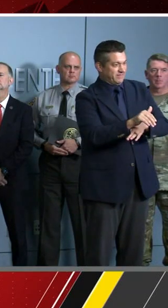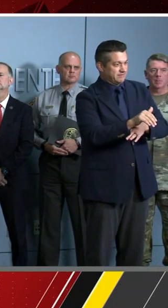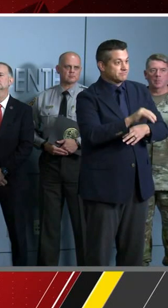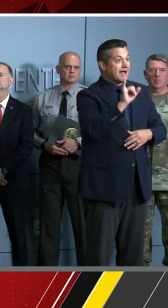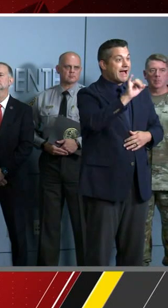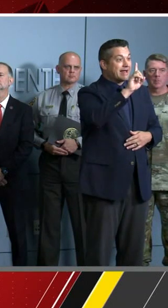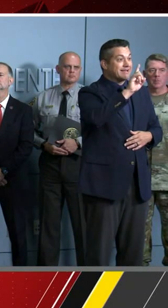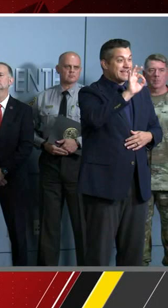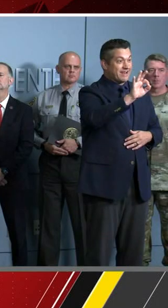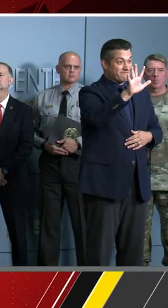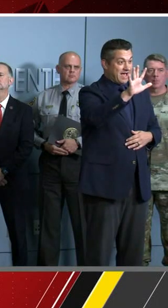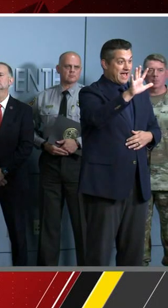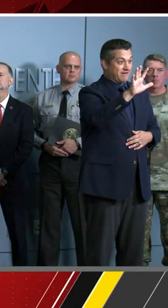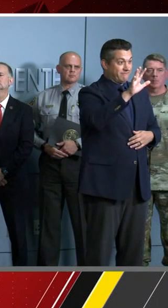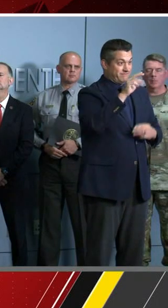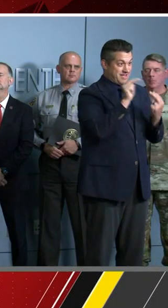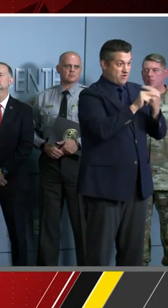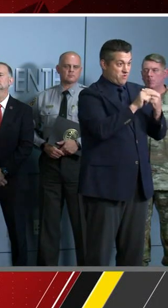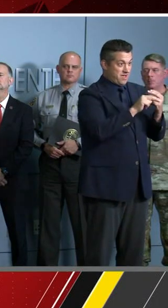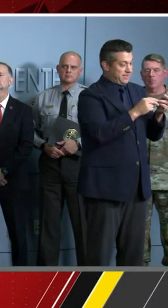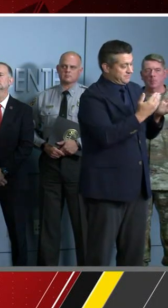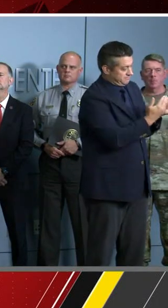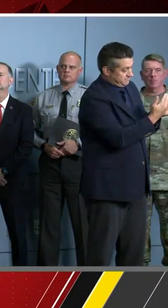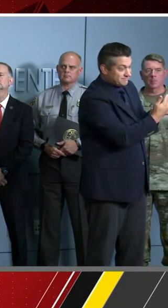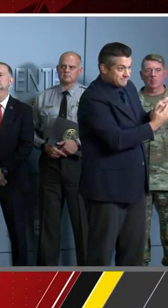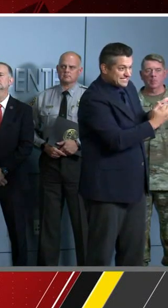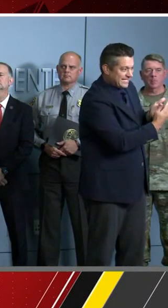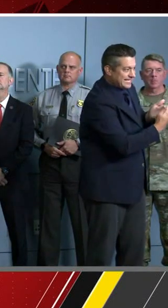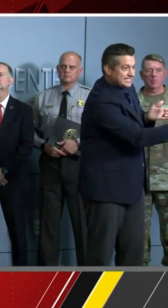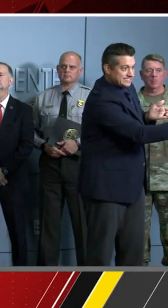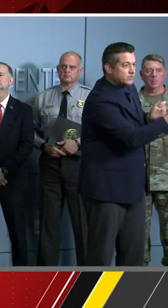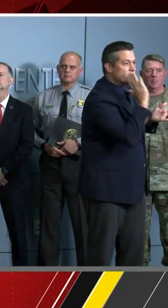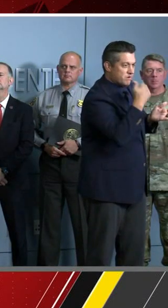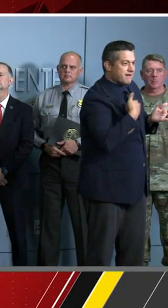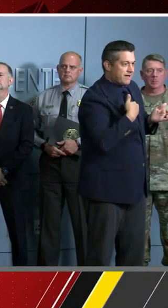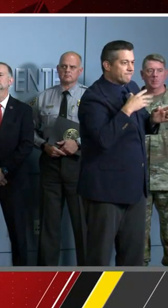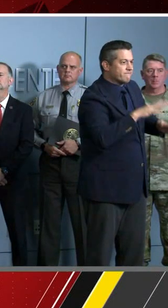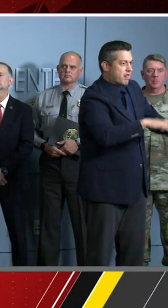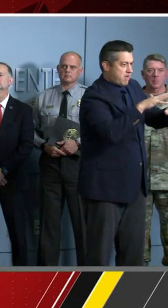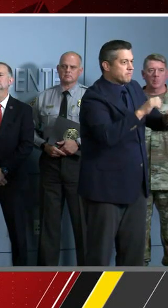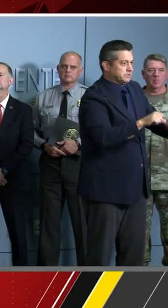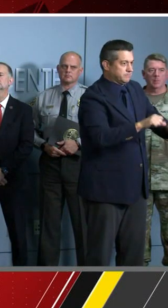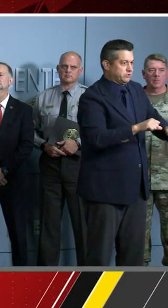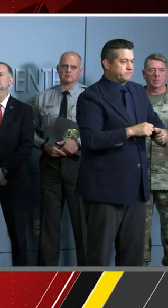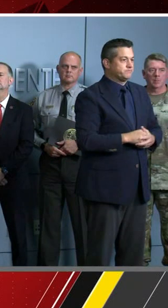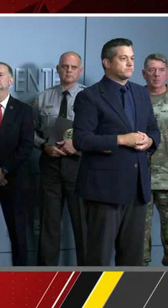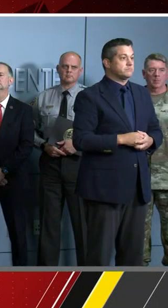into early tomorrow when it hits